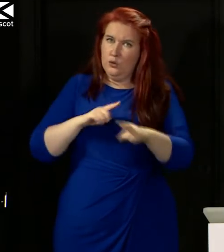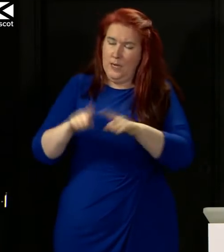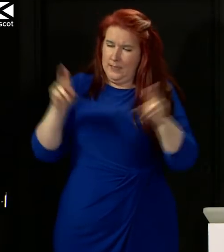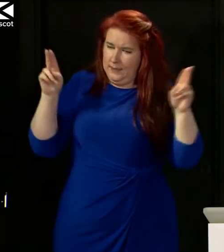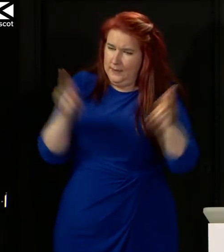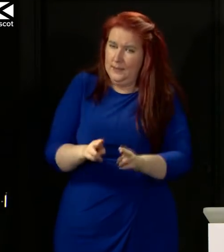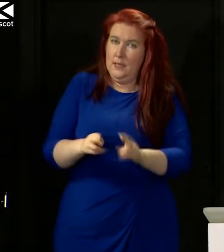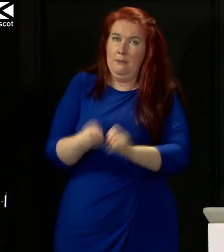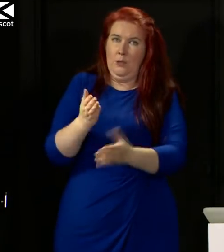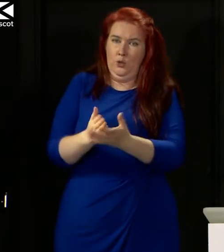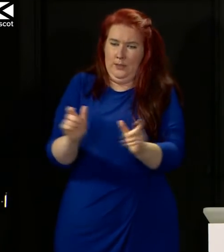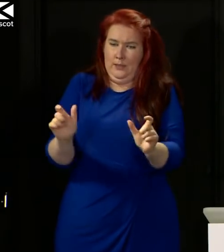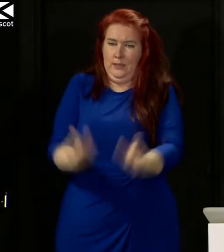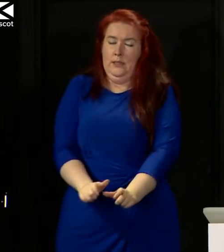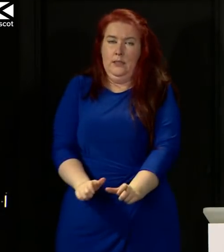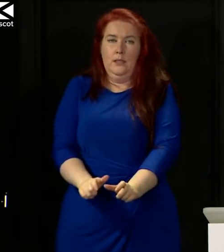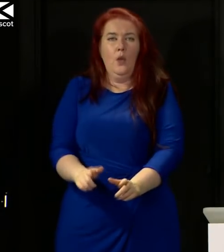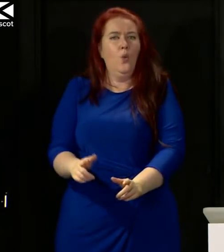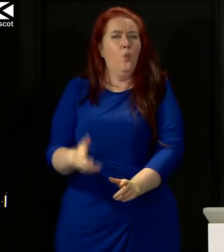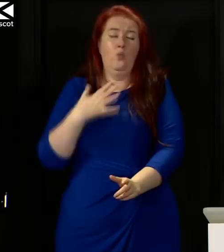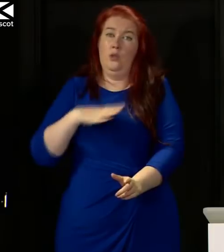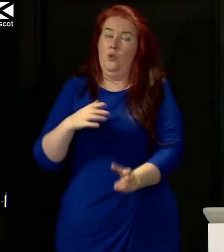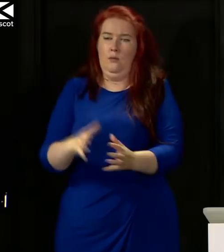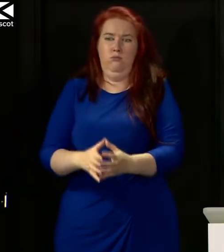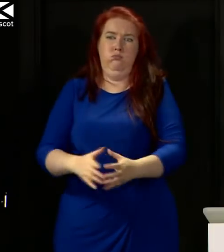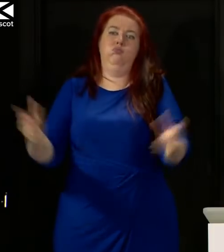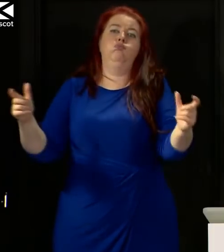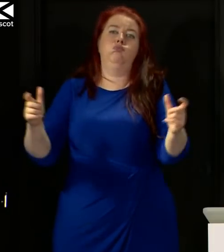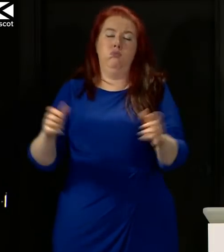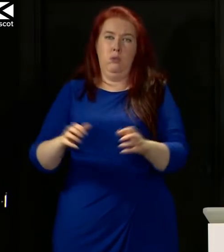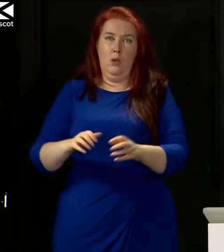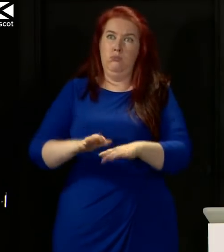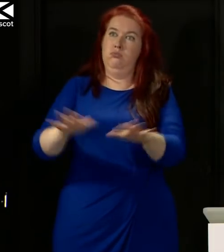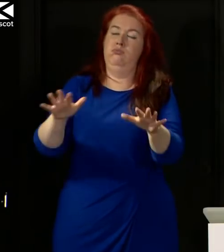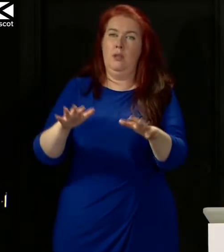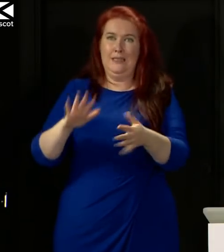it supressed, so that it doesn't come back and damage our economy again, and take even